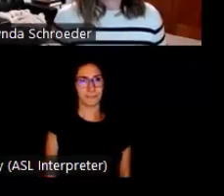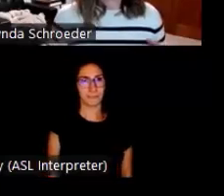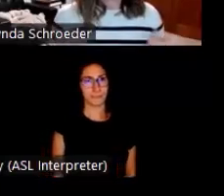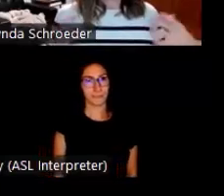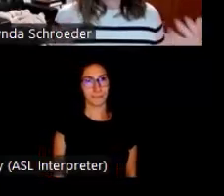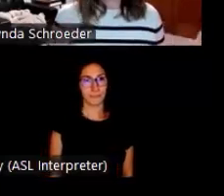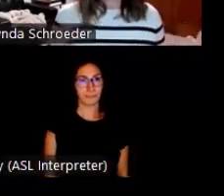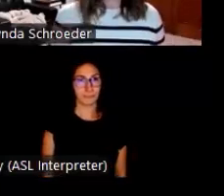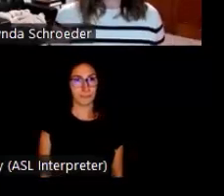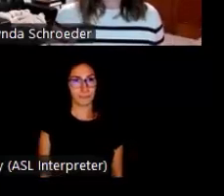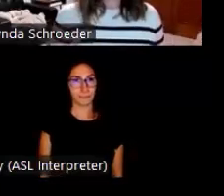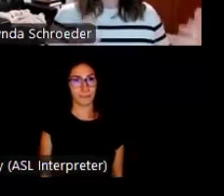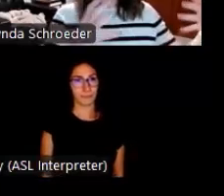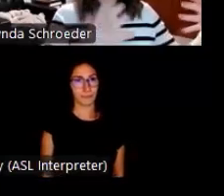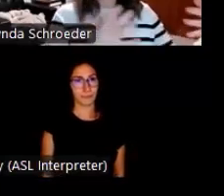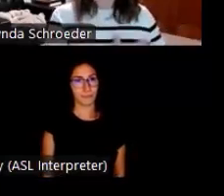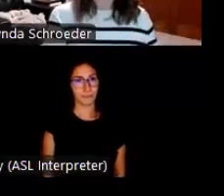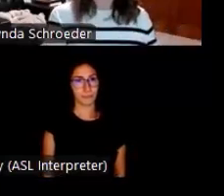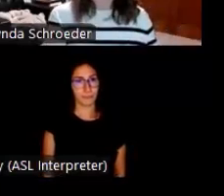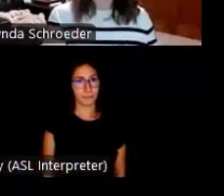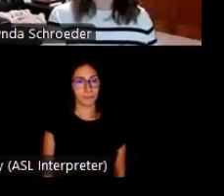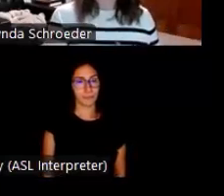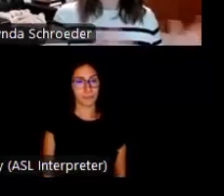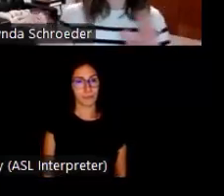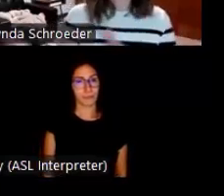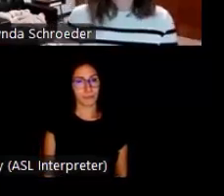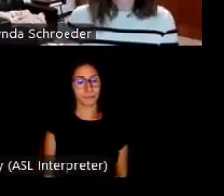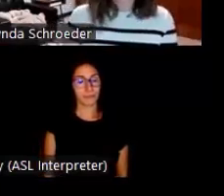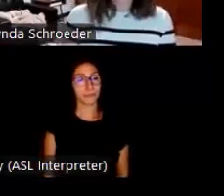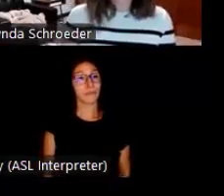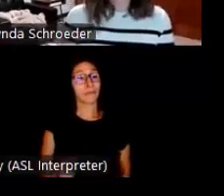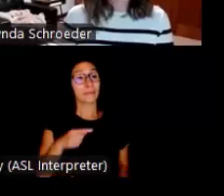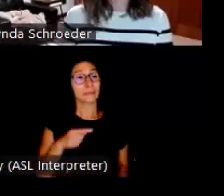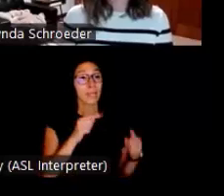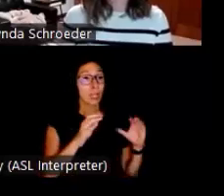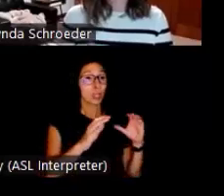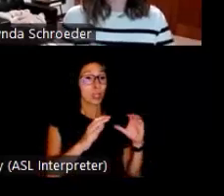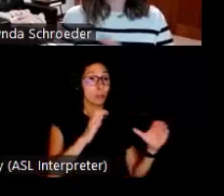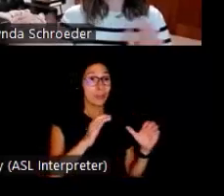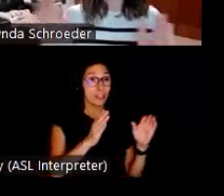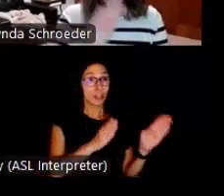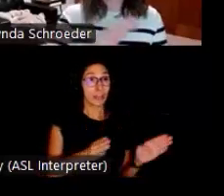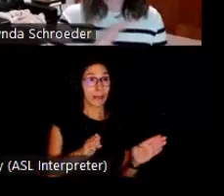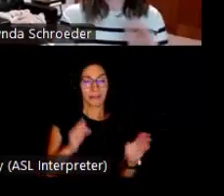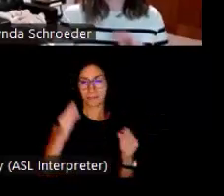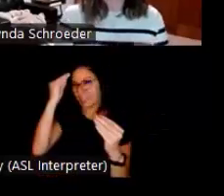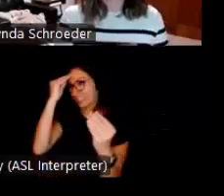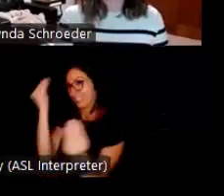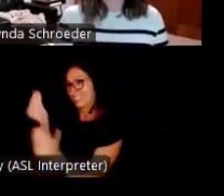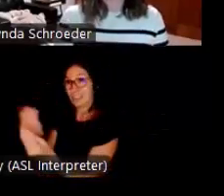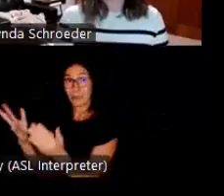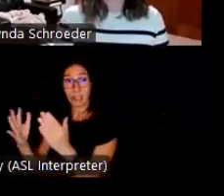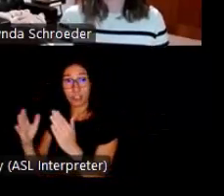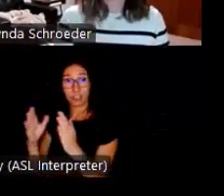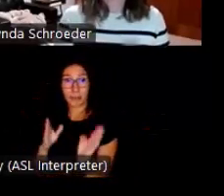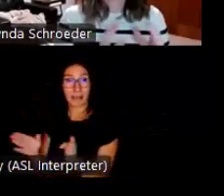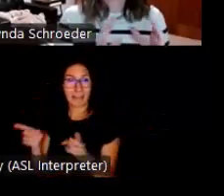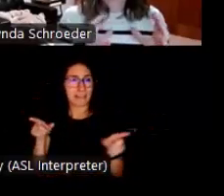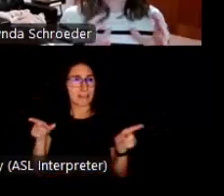There is a difference between a communication plan and a dissemination plan, even though they do overlap.